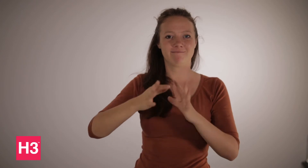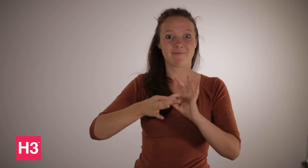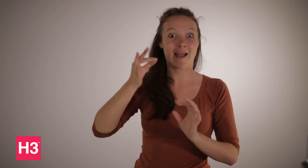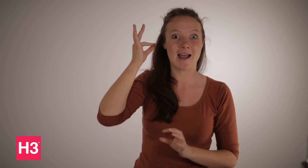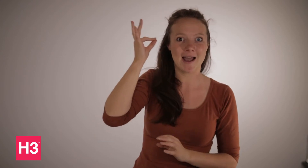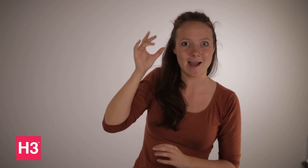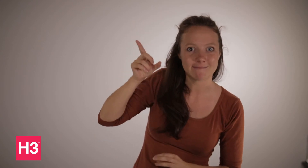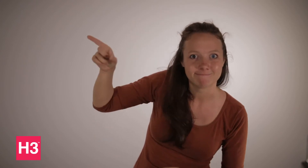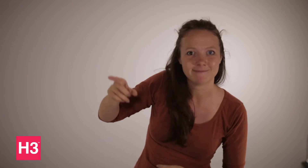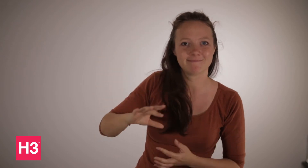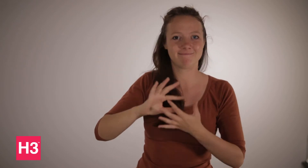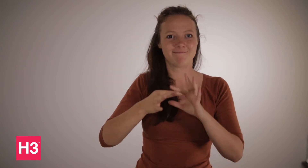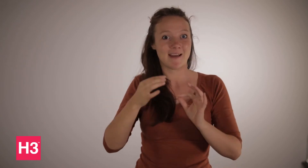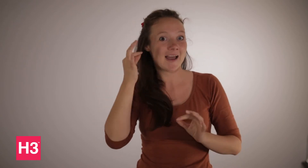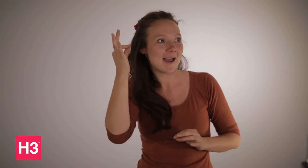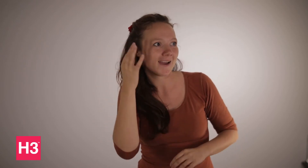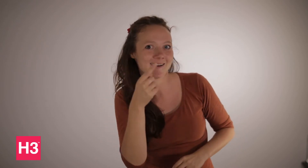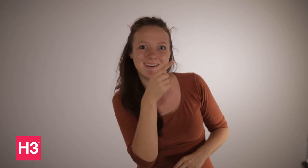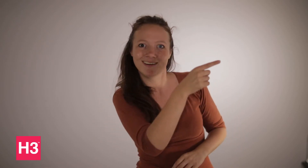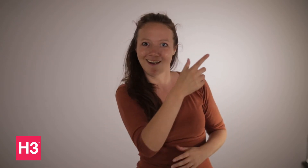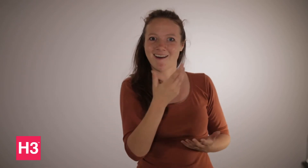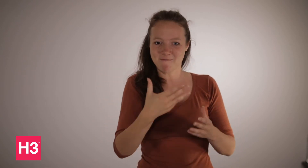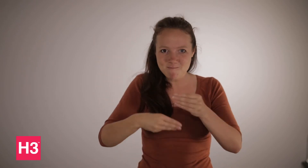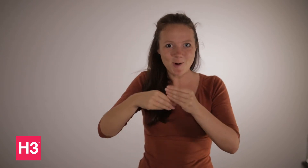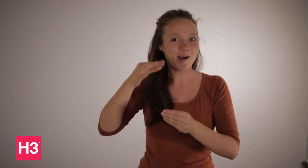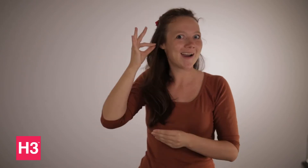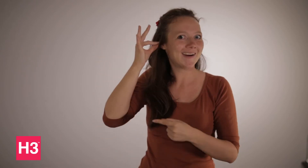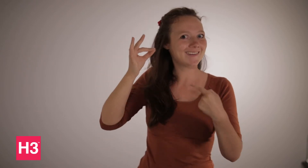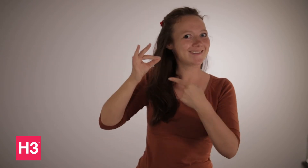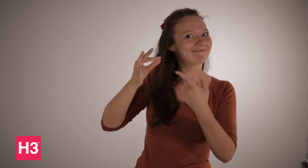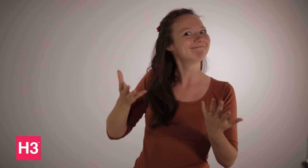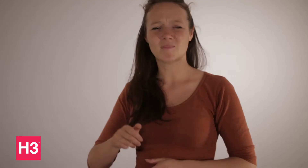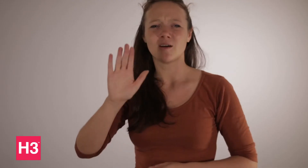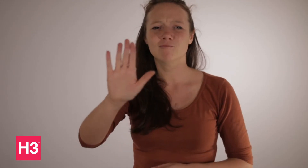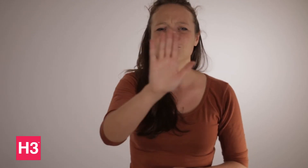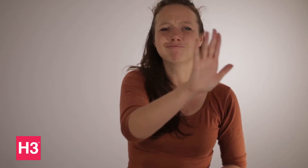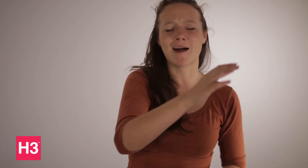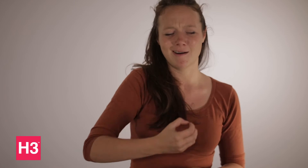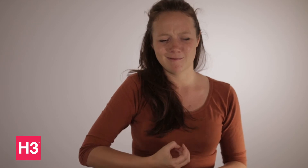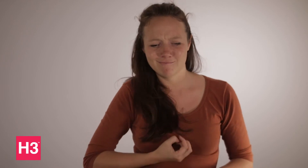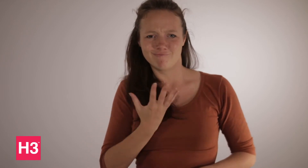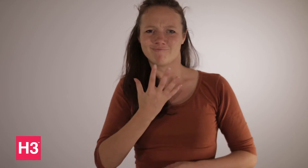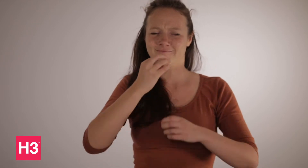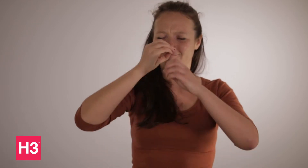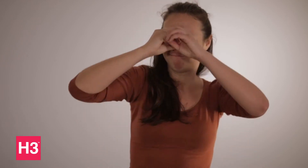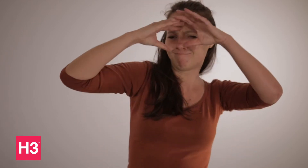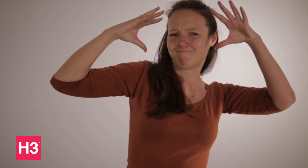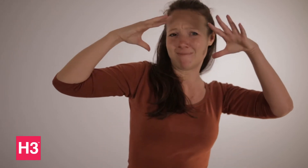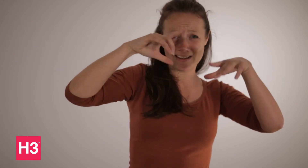However, another perspective, how do we sign Olympics? The two signs are very similar-- but will